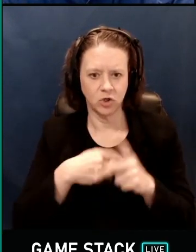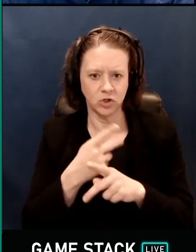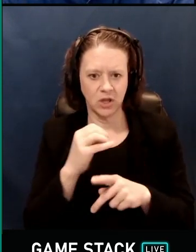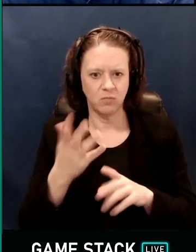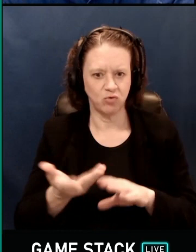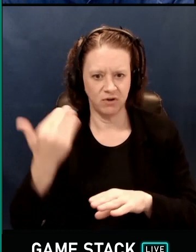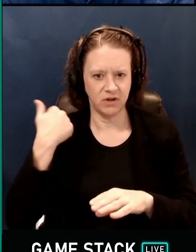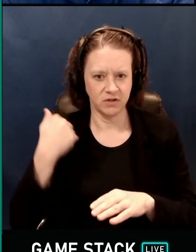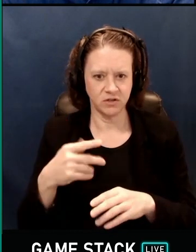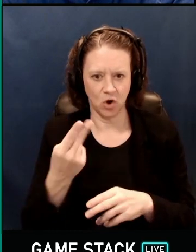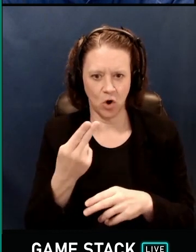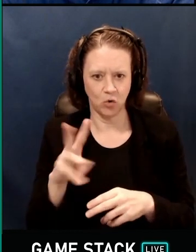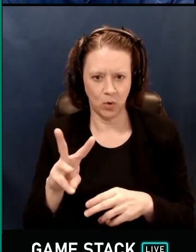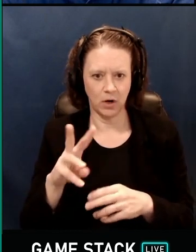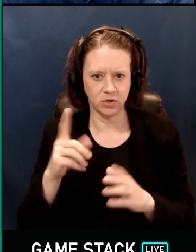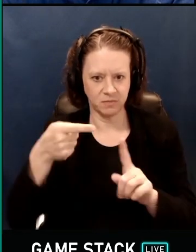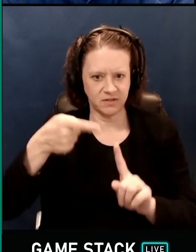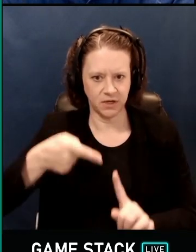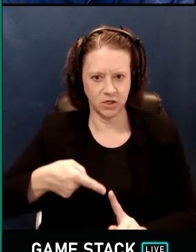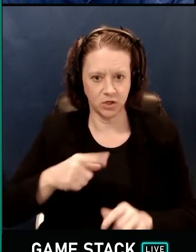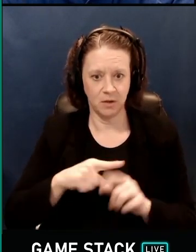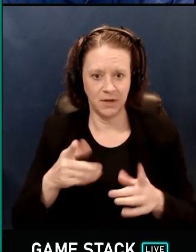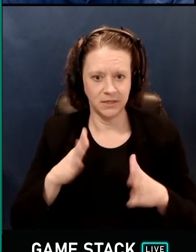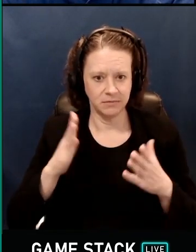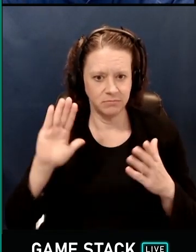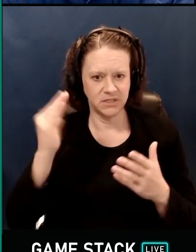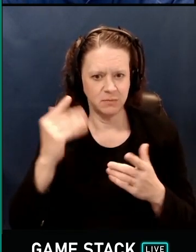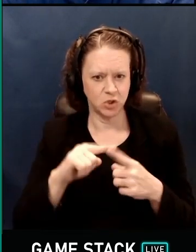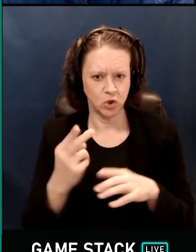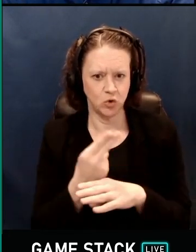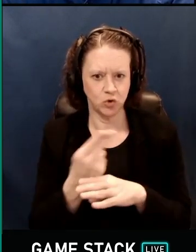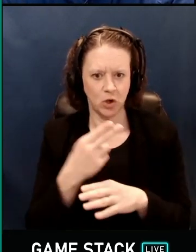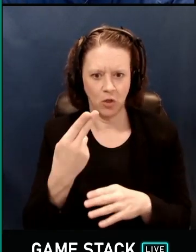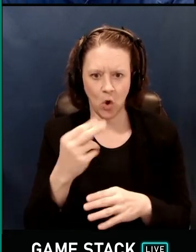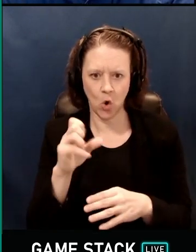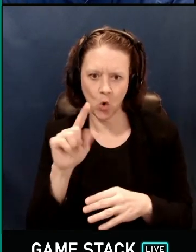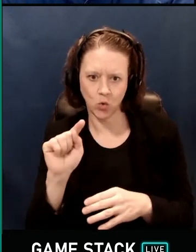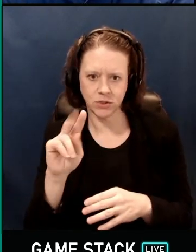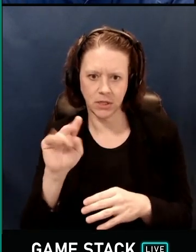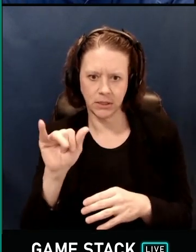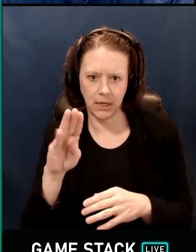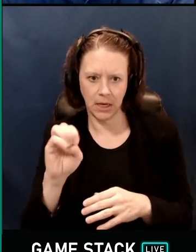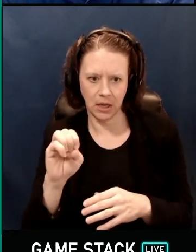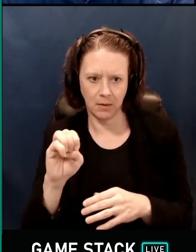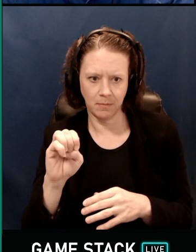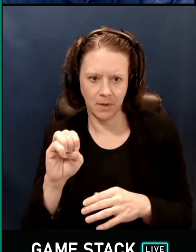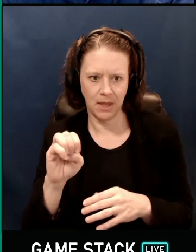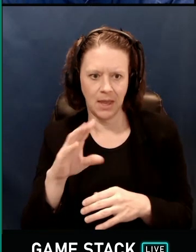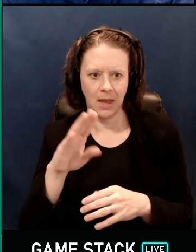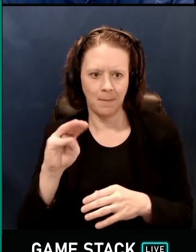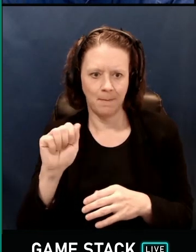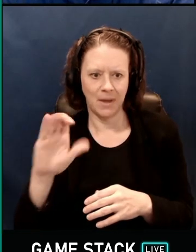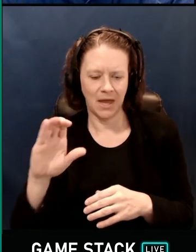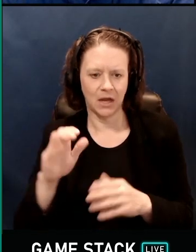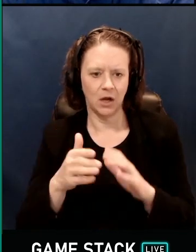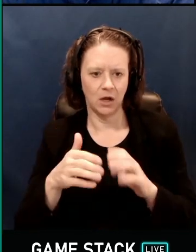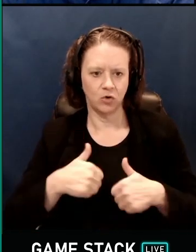But it seems to use the hostname, MAC address and number of CPUs as a server signature.